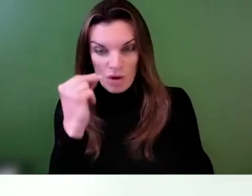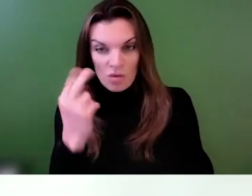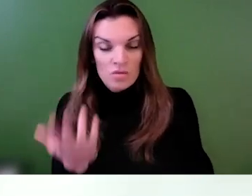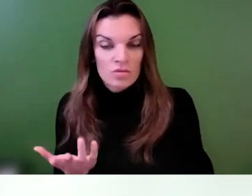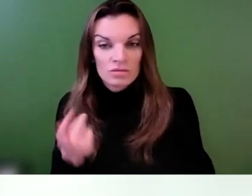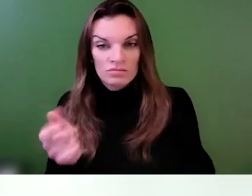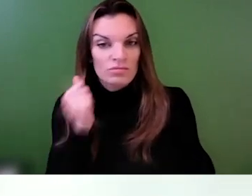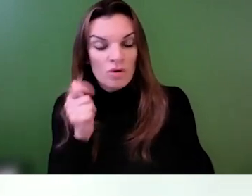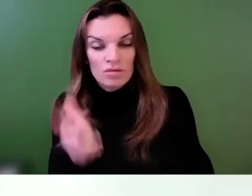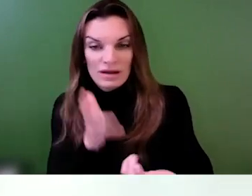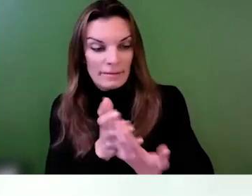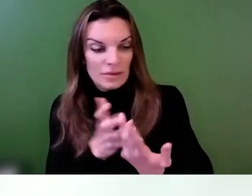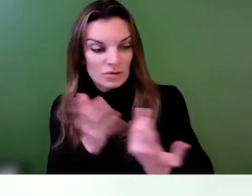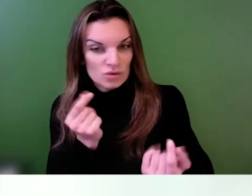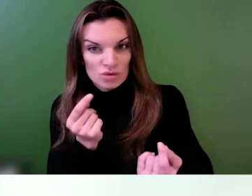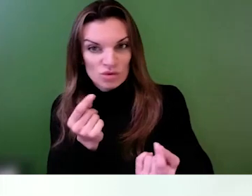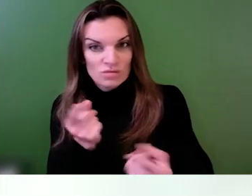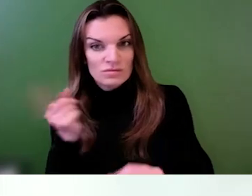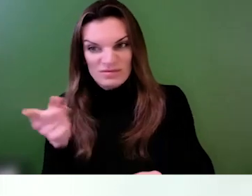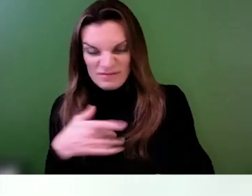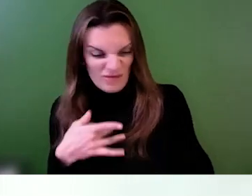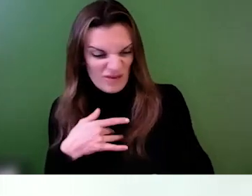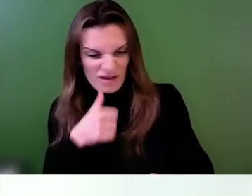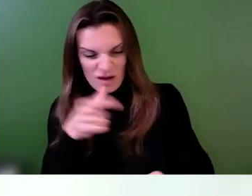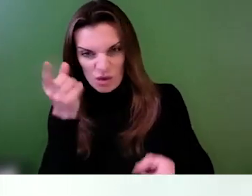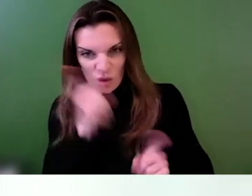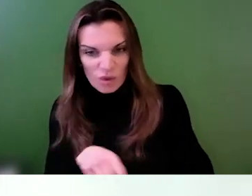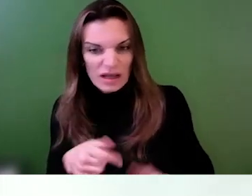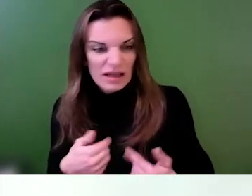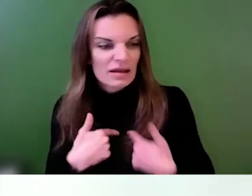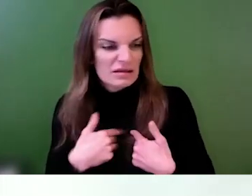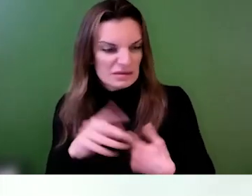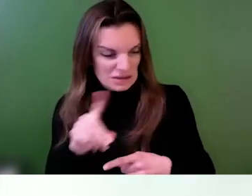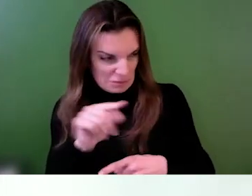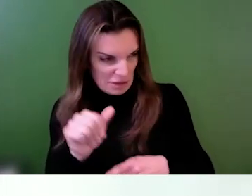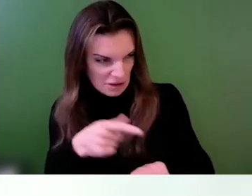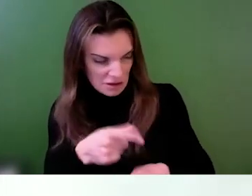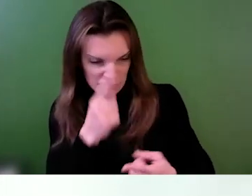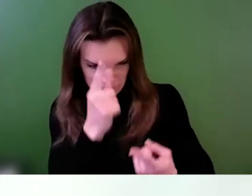going to accommodate you. We don't think we should have to do that. We don't think this is a disability. We think that